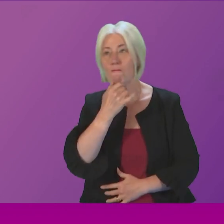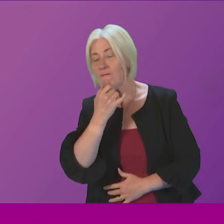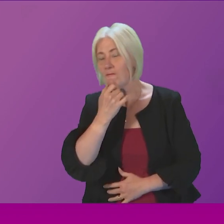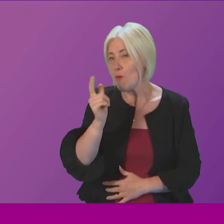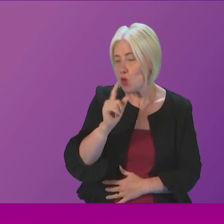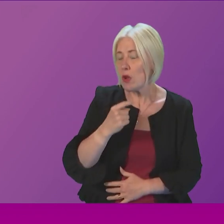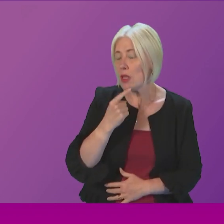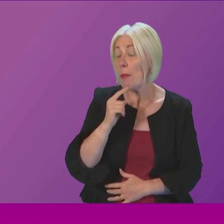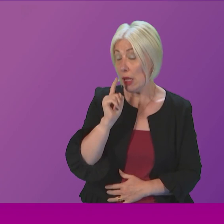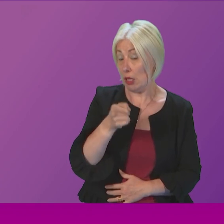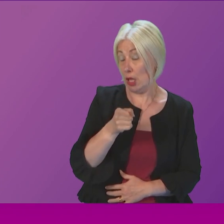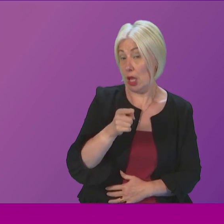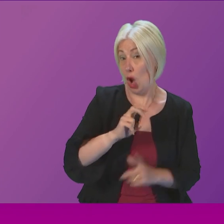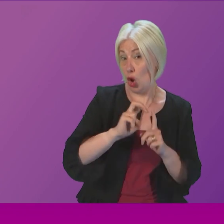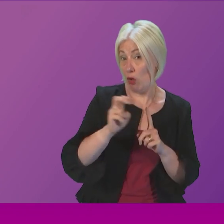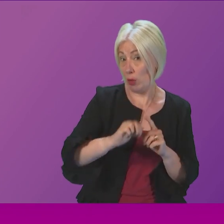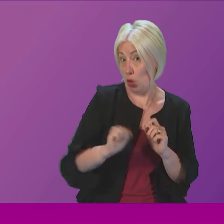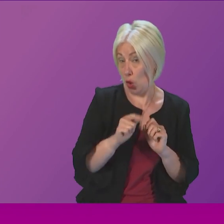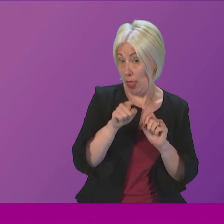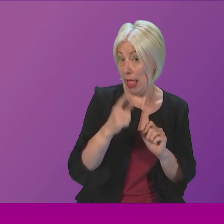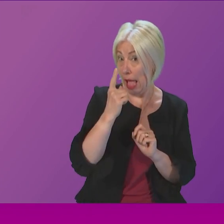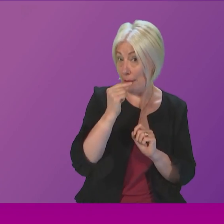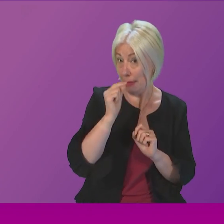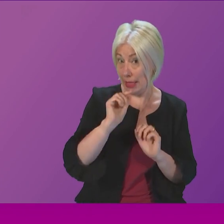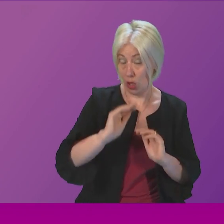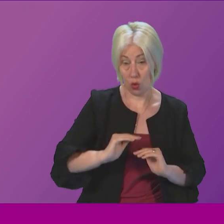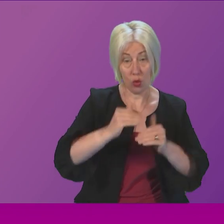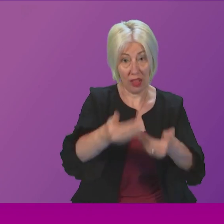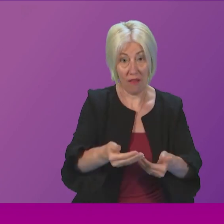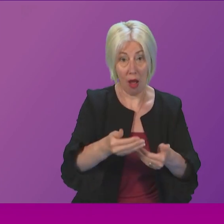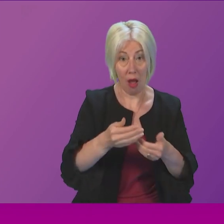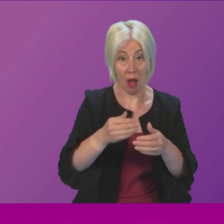On Transport Scotland’s ability to deliver infrastructure projects, I remind Douglas